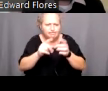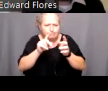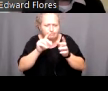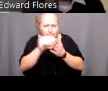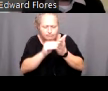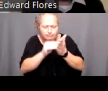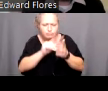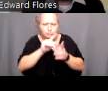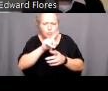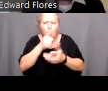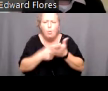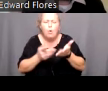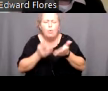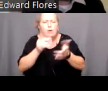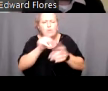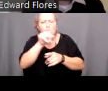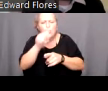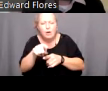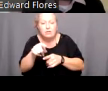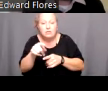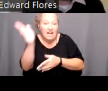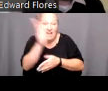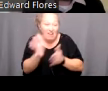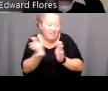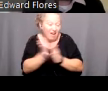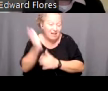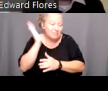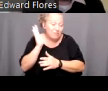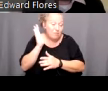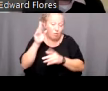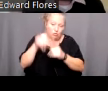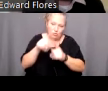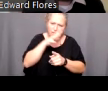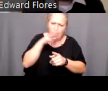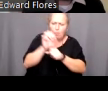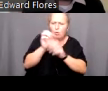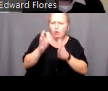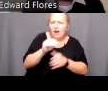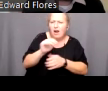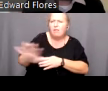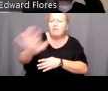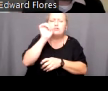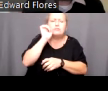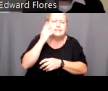should be included, questions that had never been asked before. About farm workers and their experiences with workplace, health, and safety,